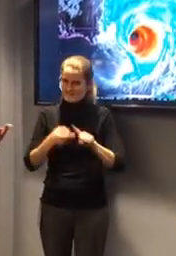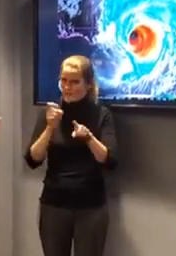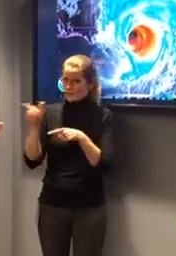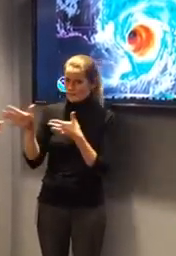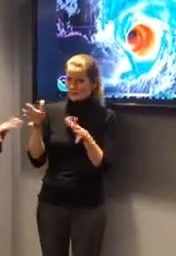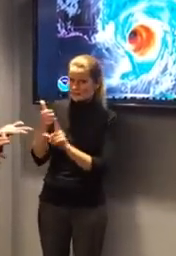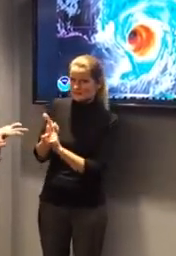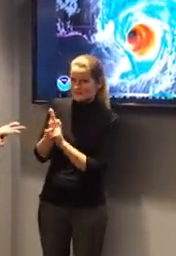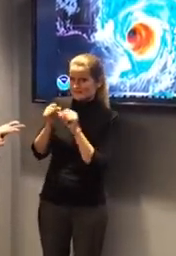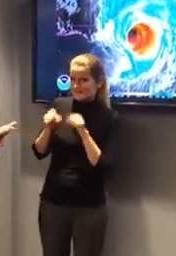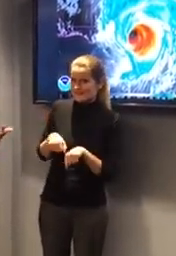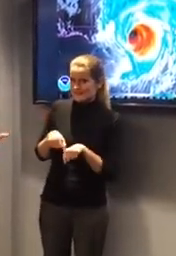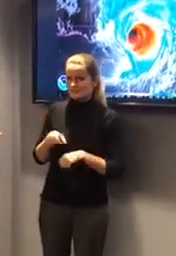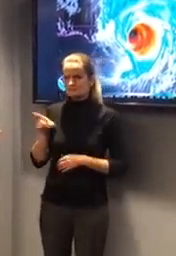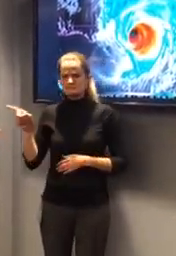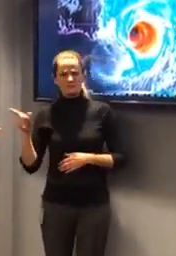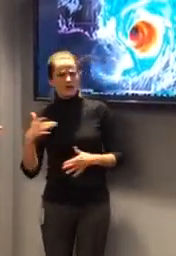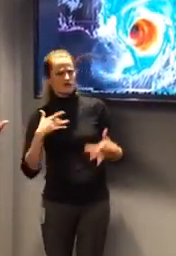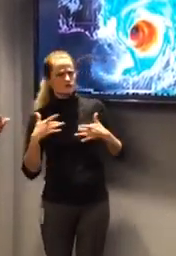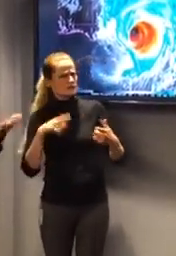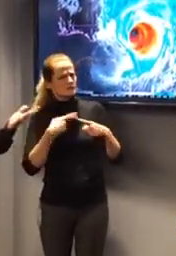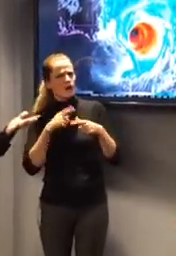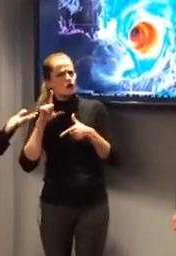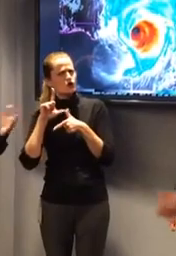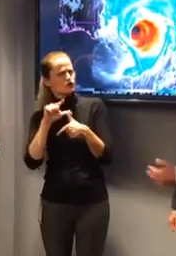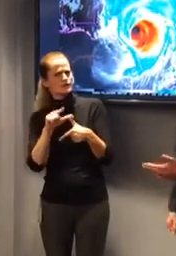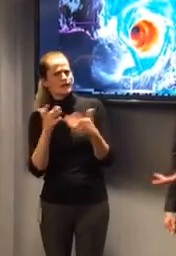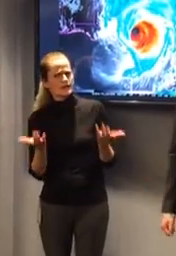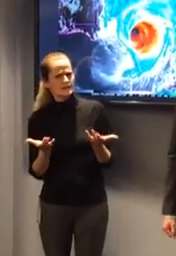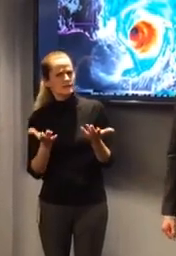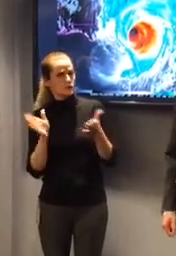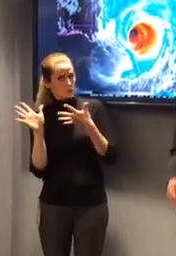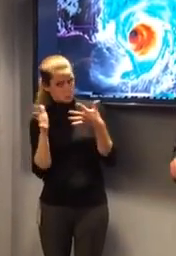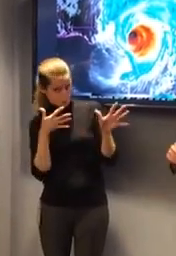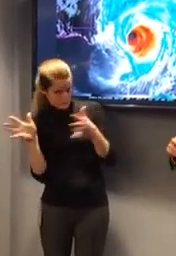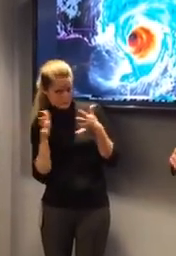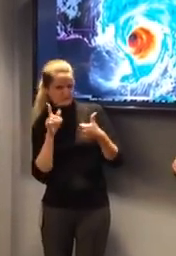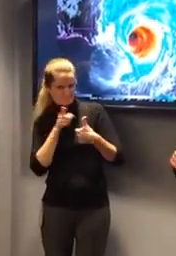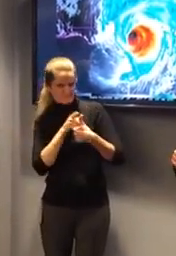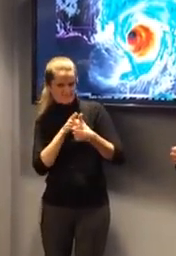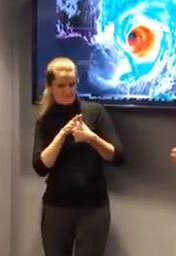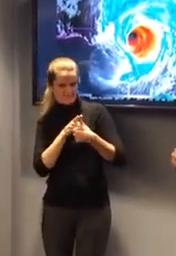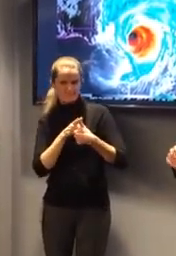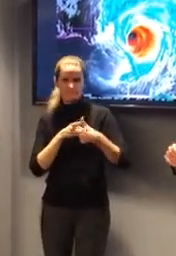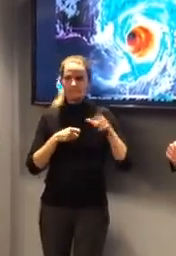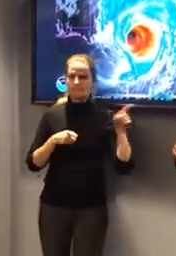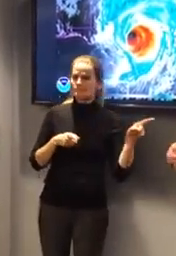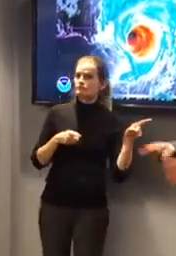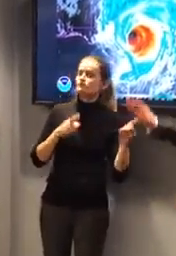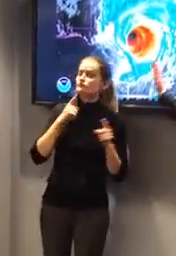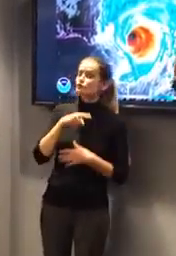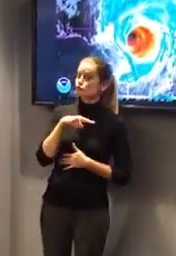We're worried about the wind, you just mentioned. So, certainly the wind, we also have the risk for coastal flooding across these areas as